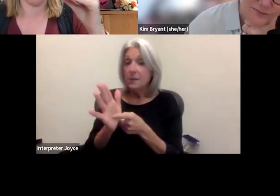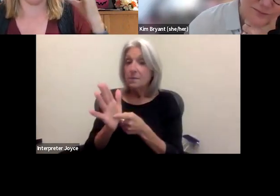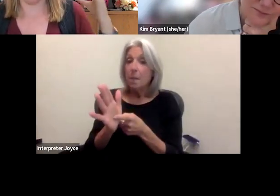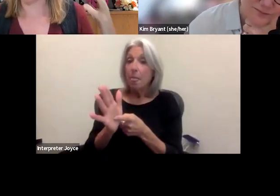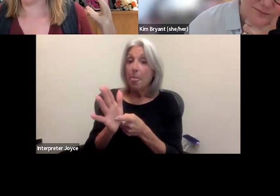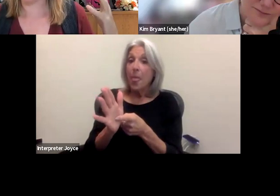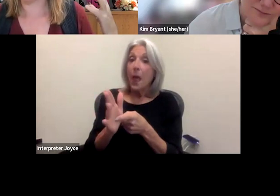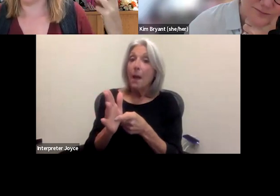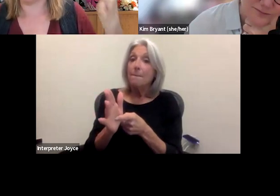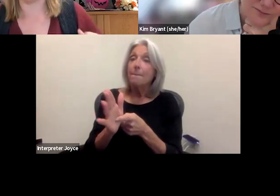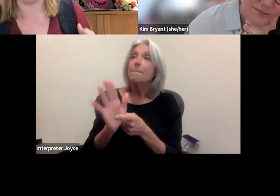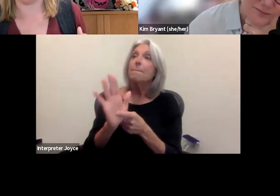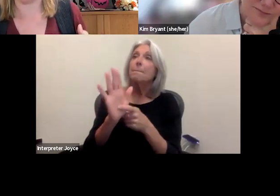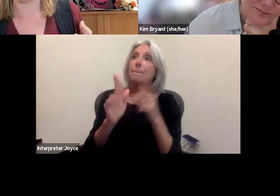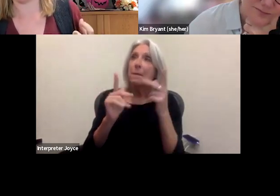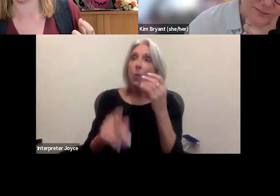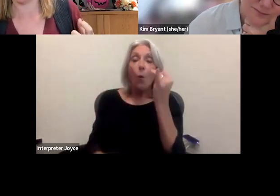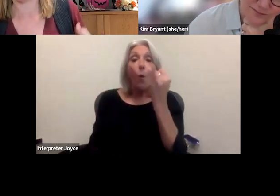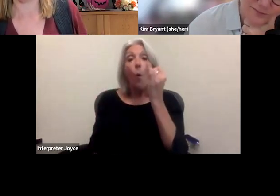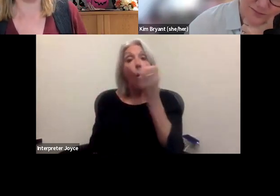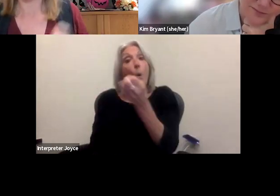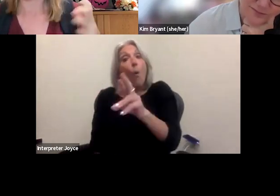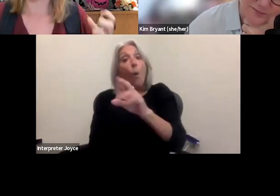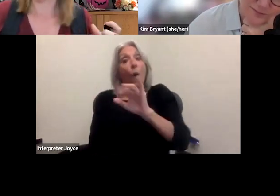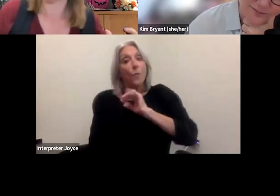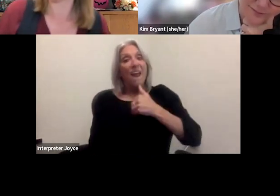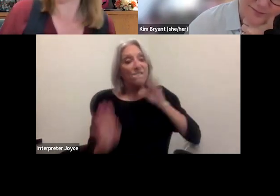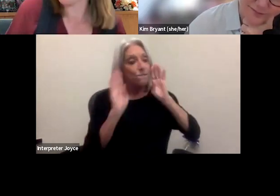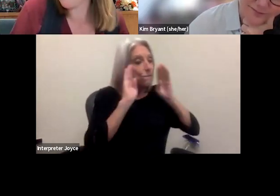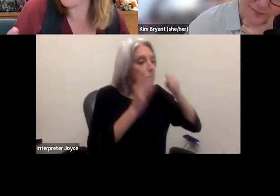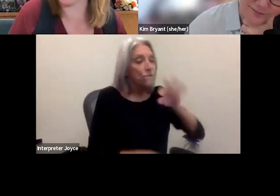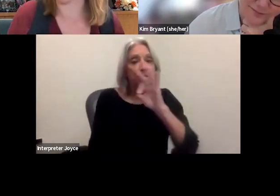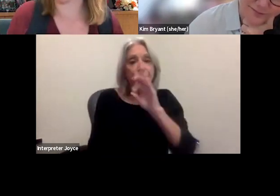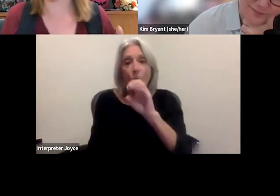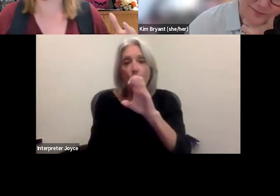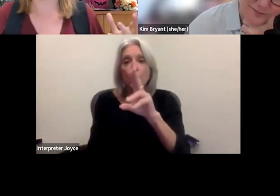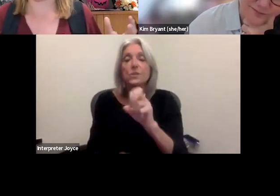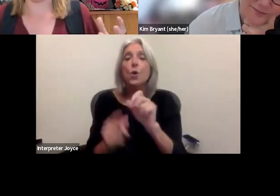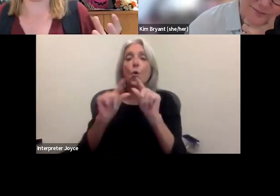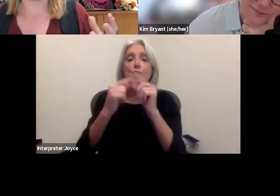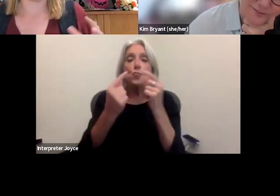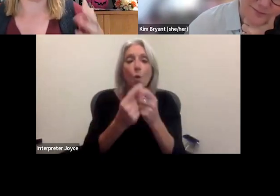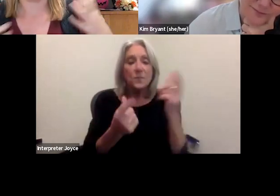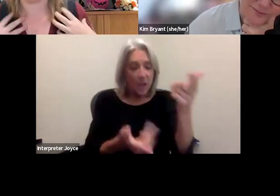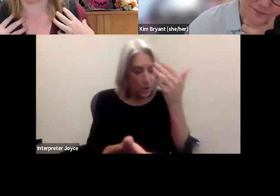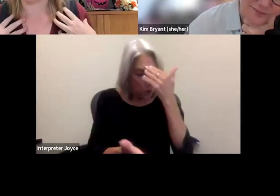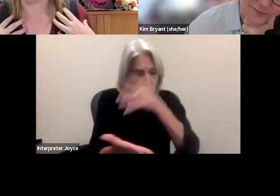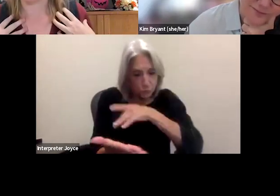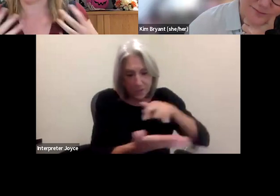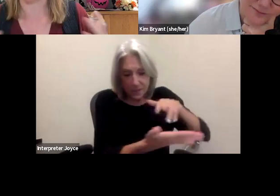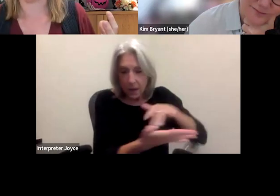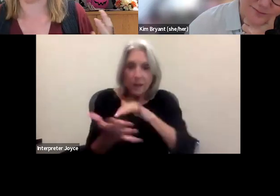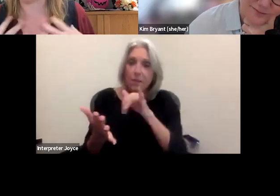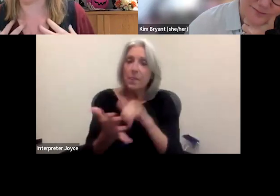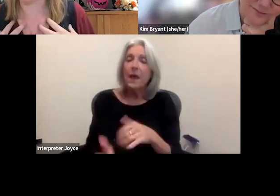If we had focus groups to talk about the technology-- this is a way a lot of people, particularly in engineering